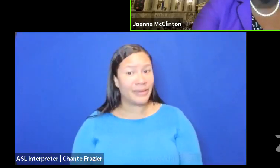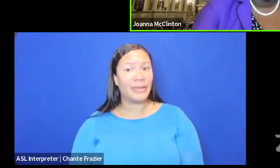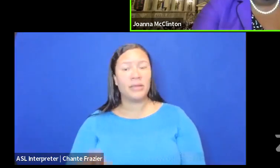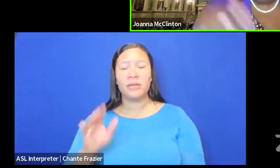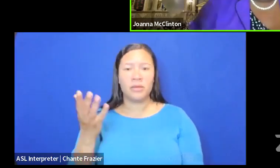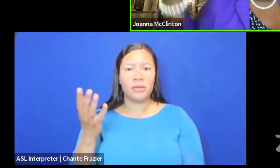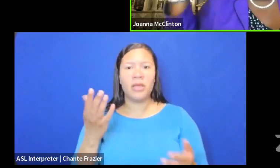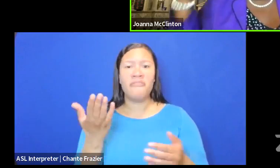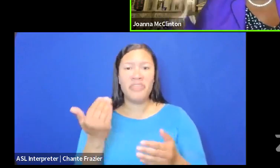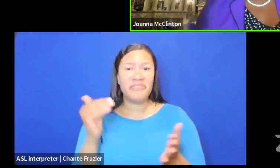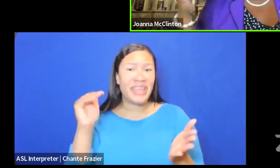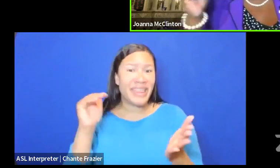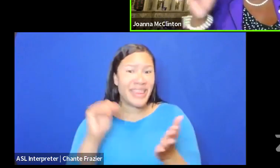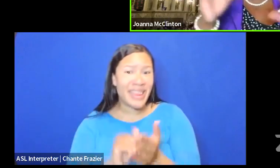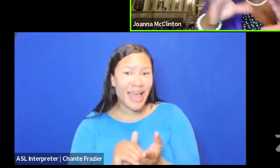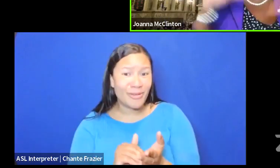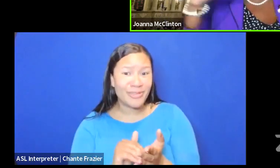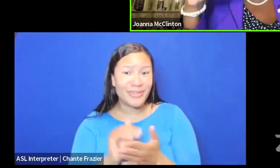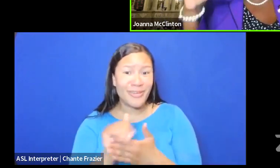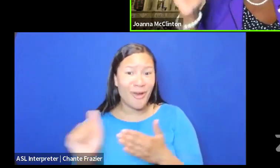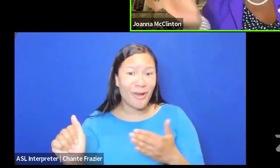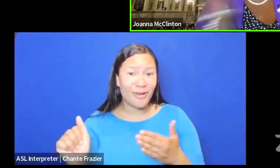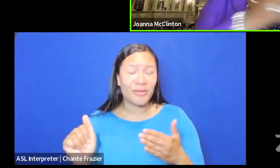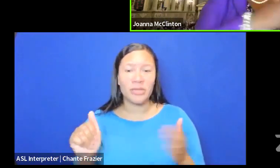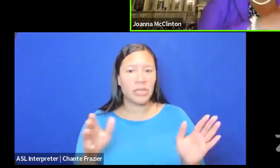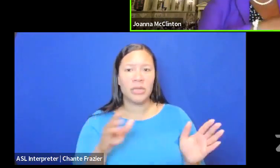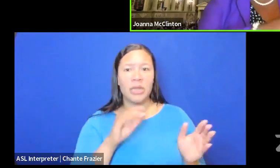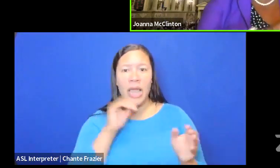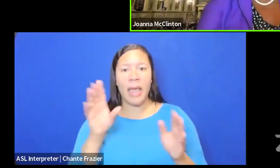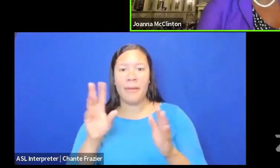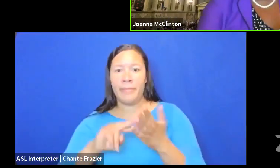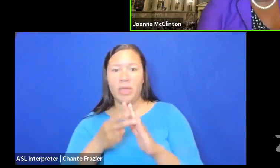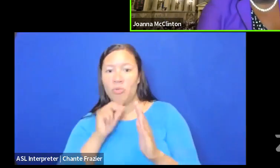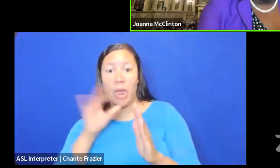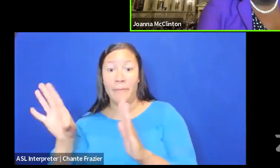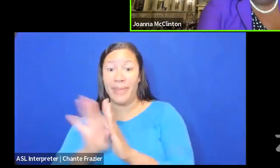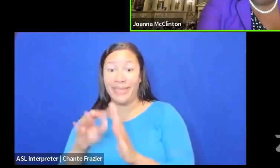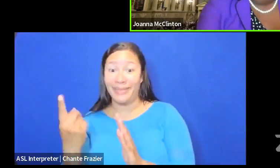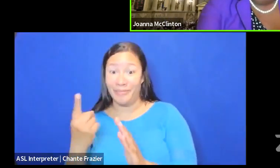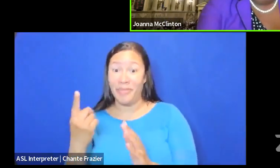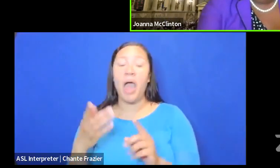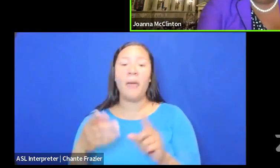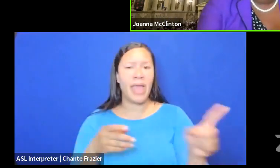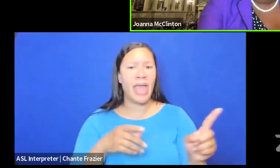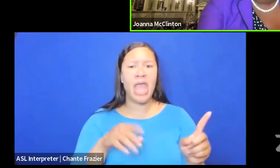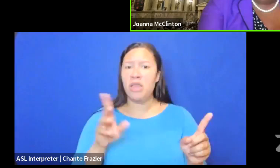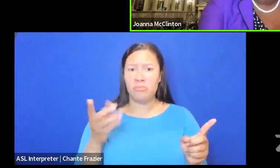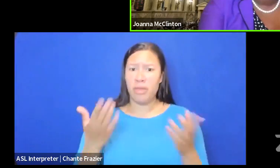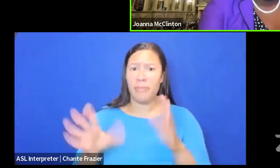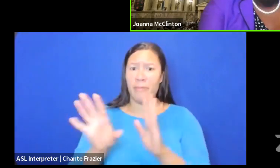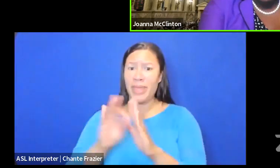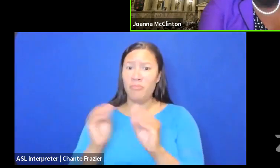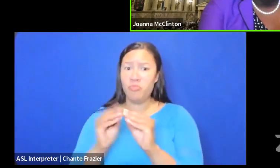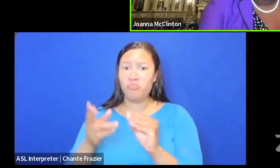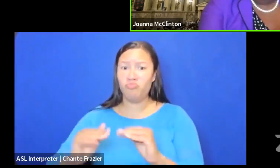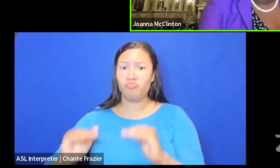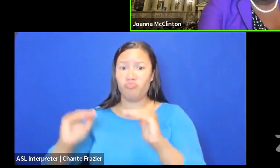childcare about $300 a week anywhere in the state it's a lot of money.